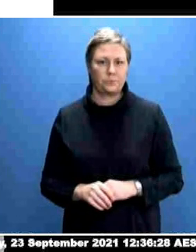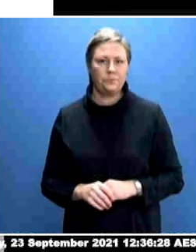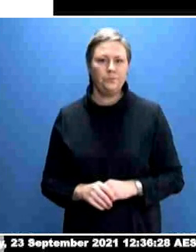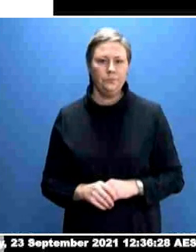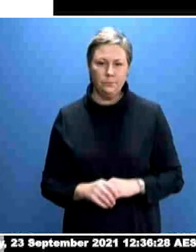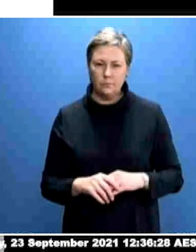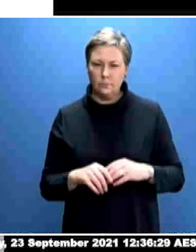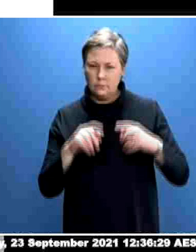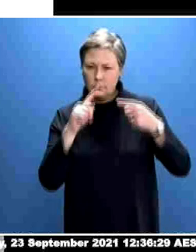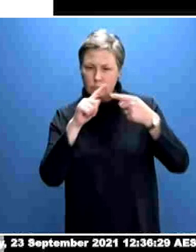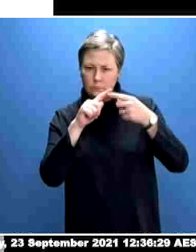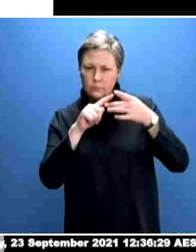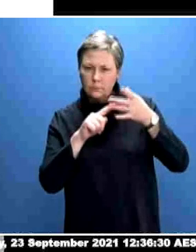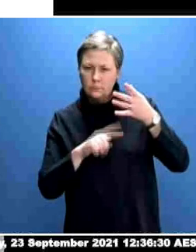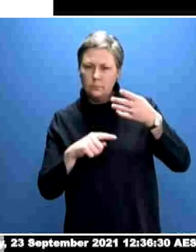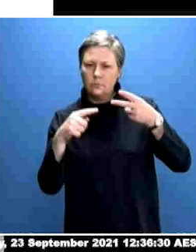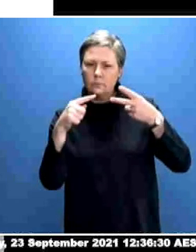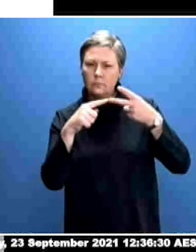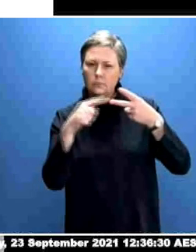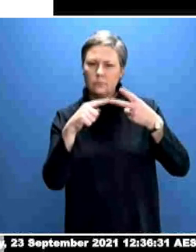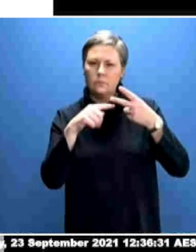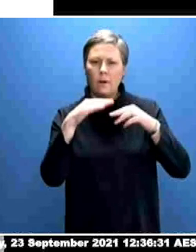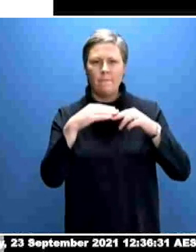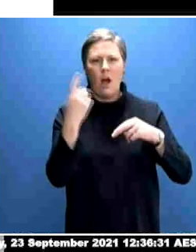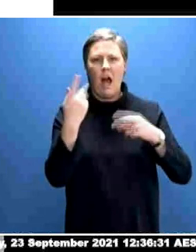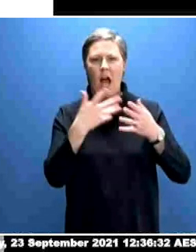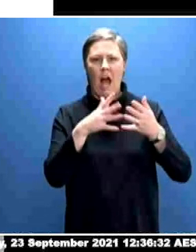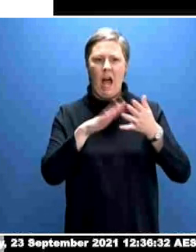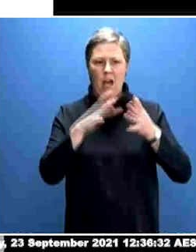which is the eligibility criteria, we've already covered that one.